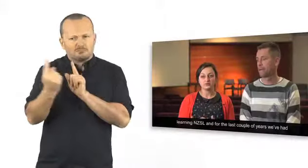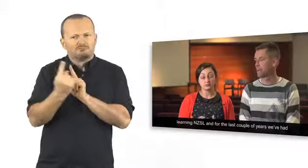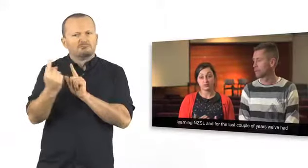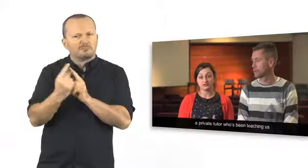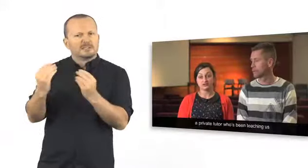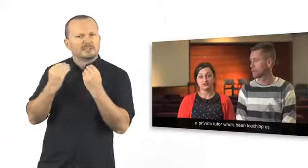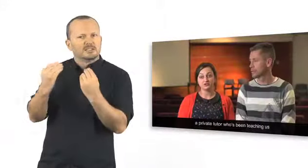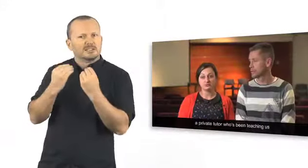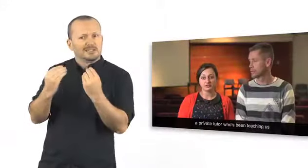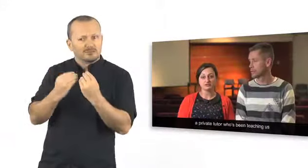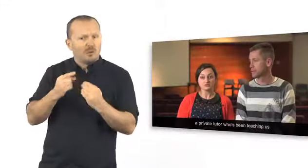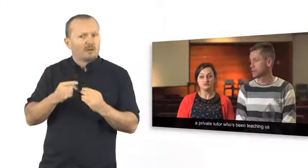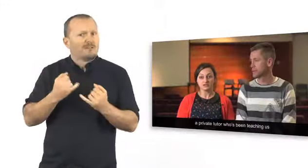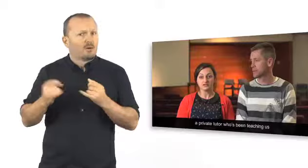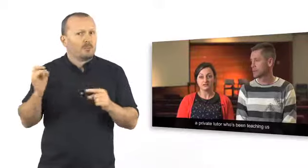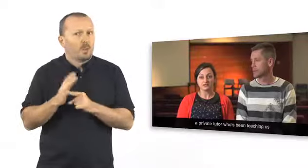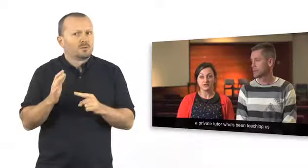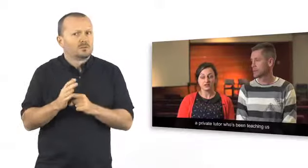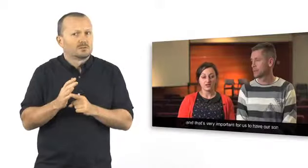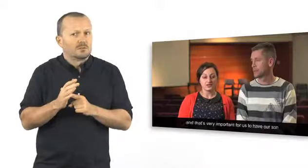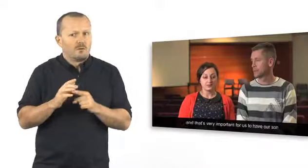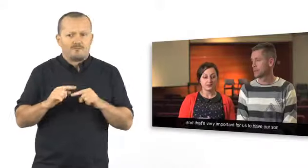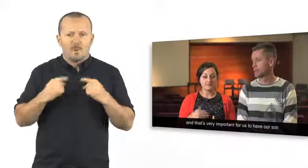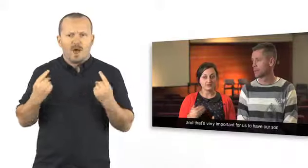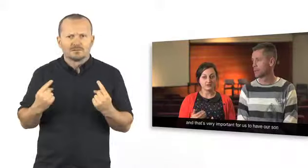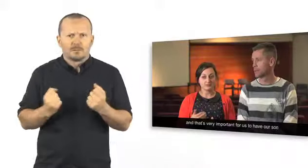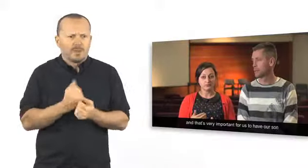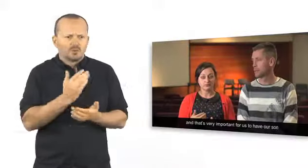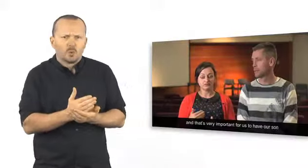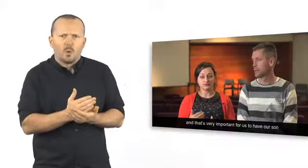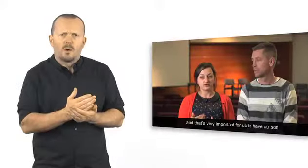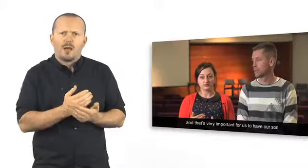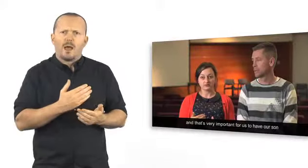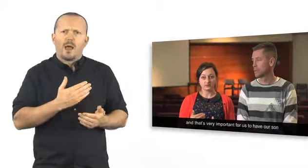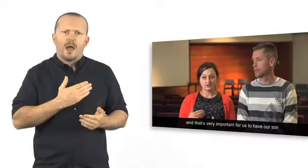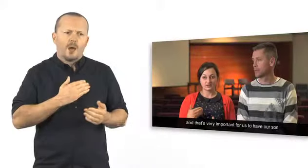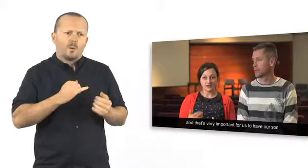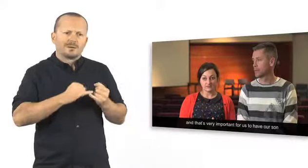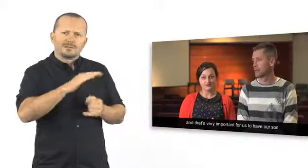we’ve had a private tutor who’s been teaching us and that’s very important for us to have